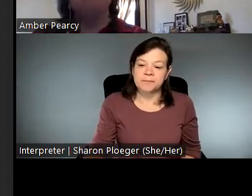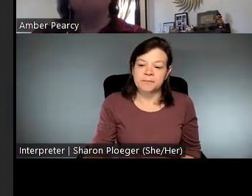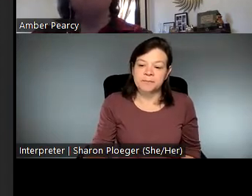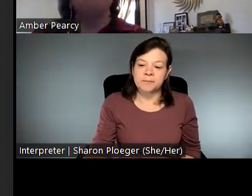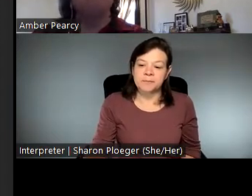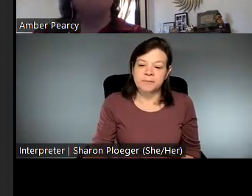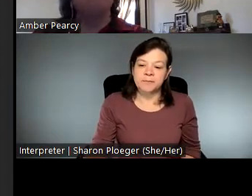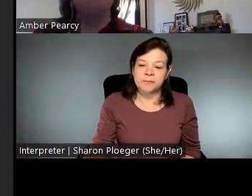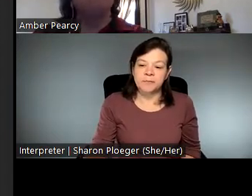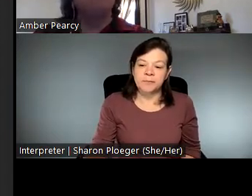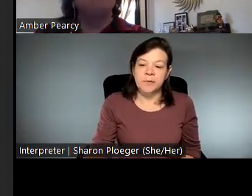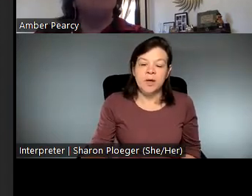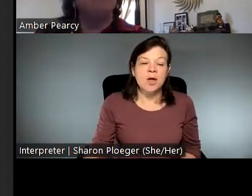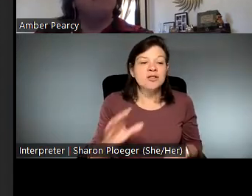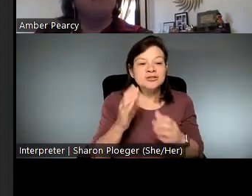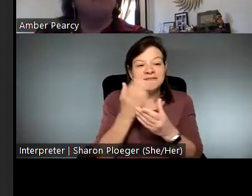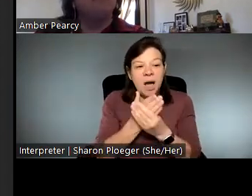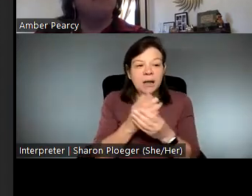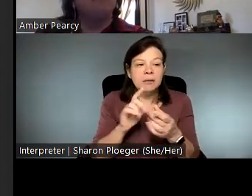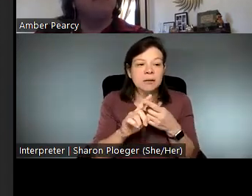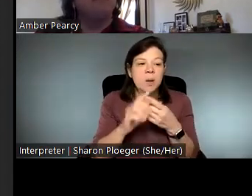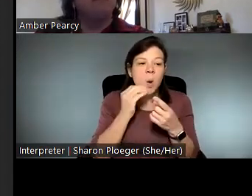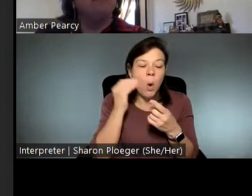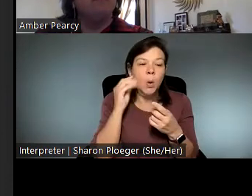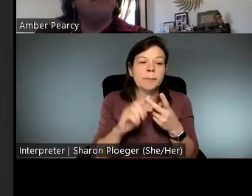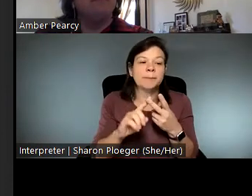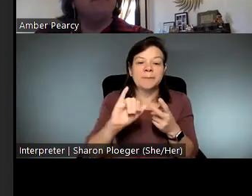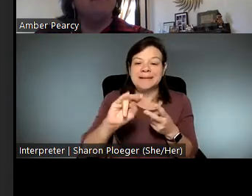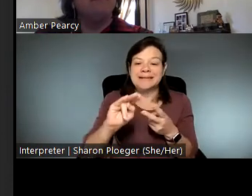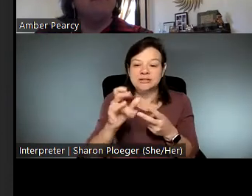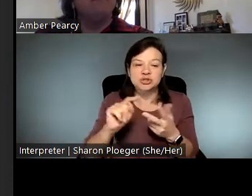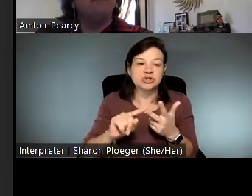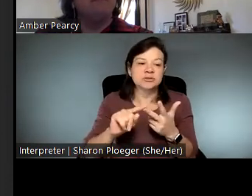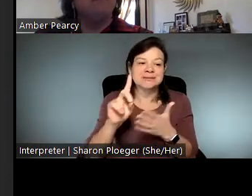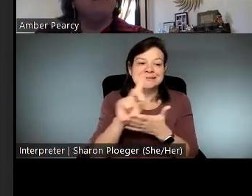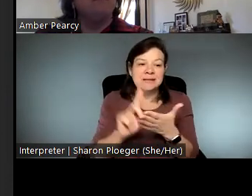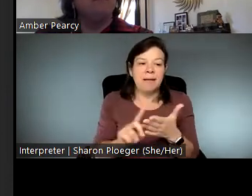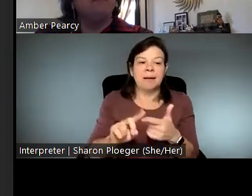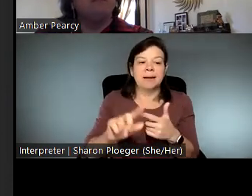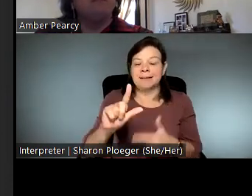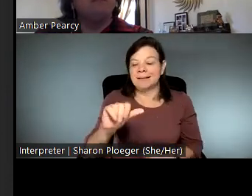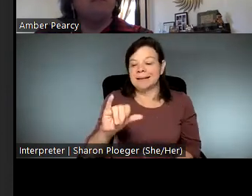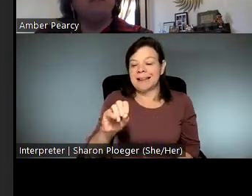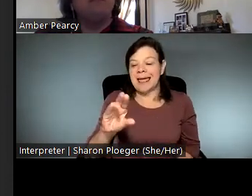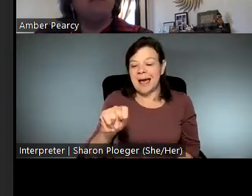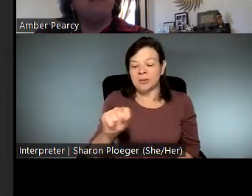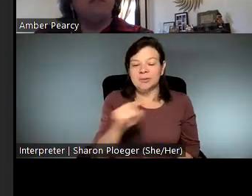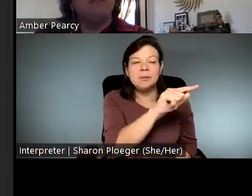Insert, Design, Layout, et cetera. So these are, I'll call them, I guess like sub menus.